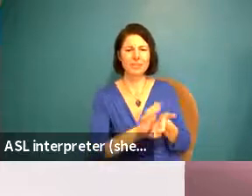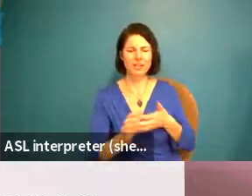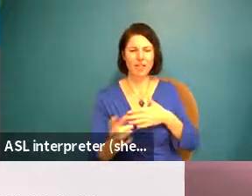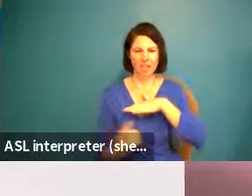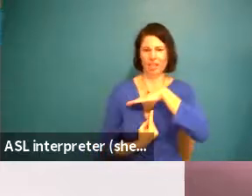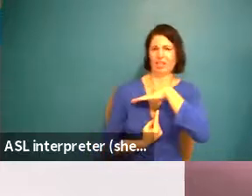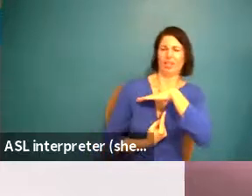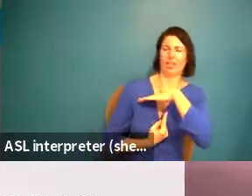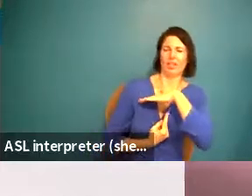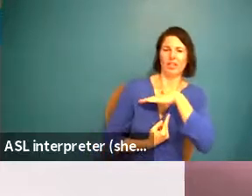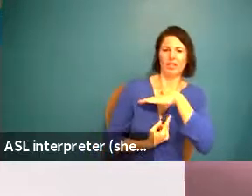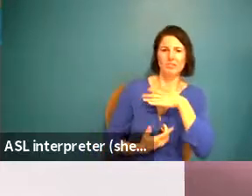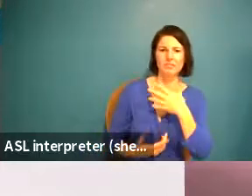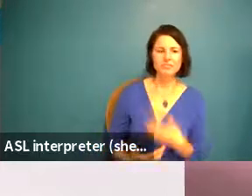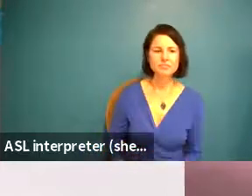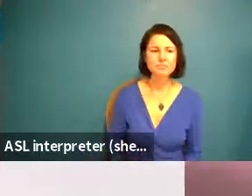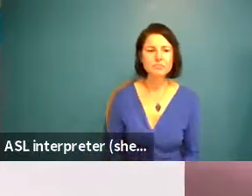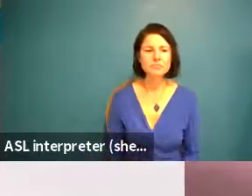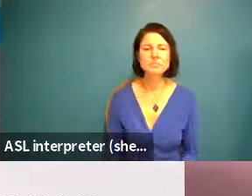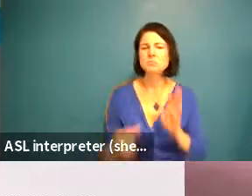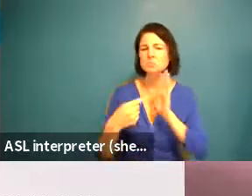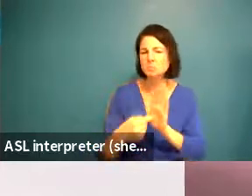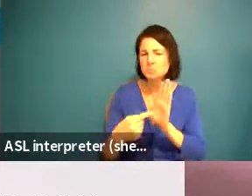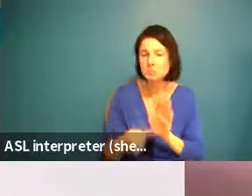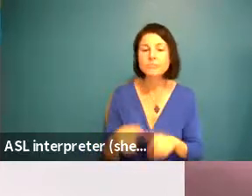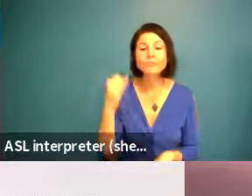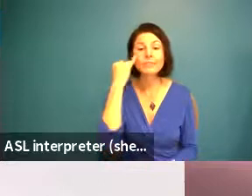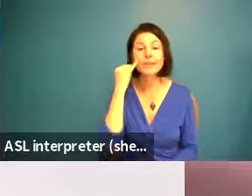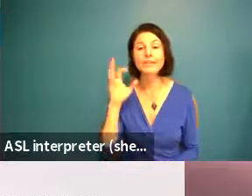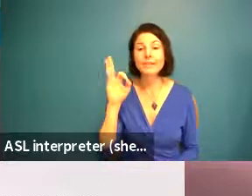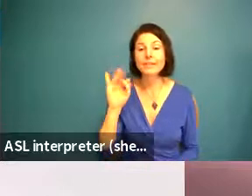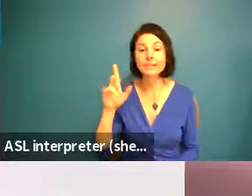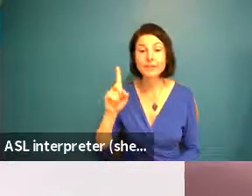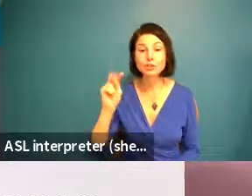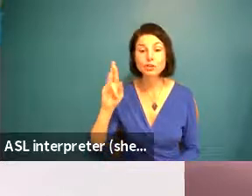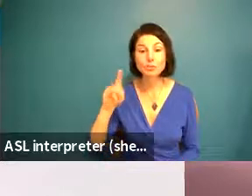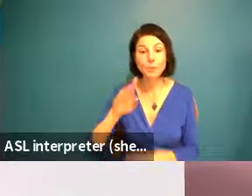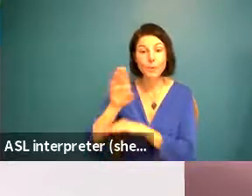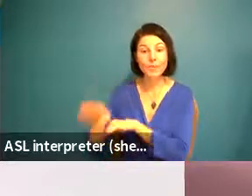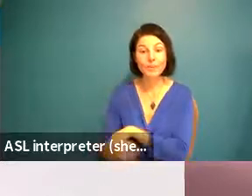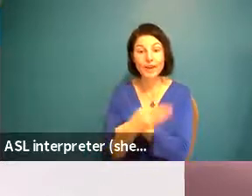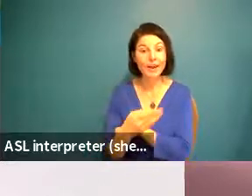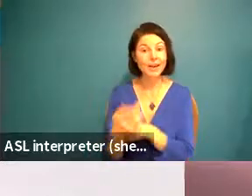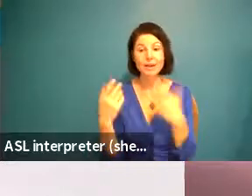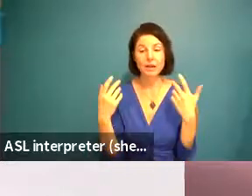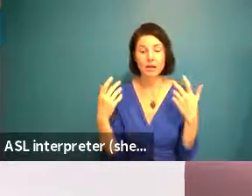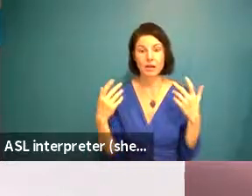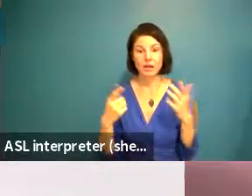will put a trans person when they go on a field trip, an overnight field trip, sometimes they put the trans person alone in